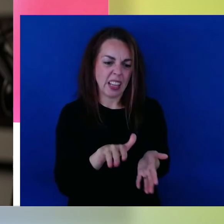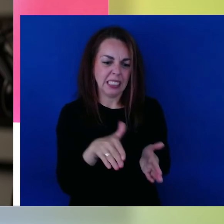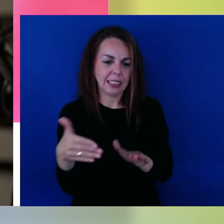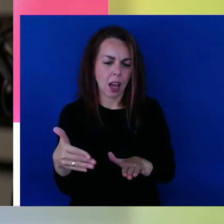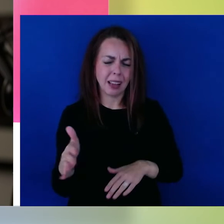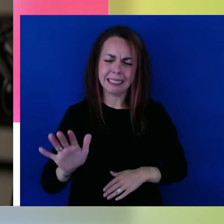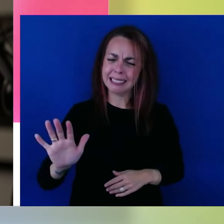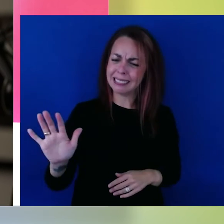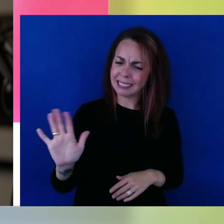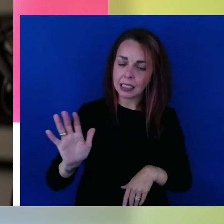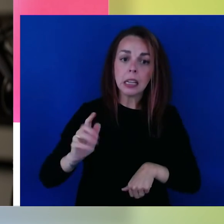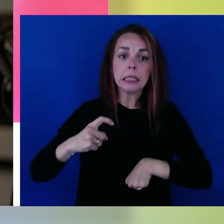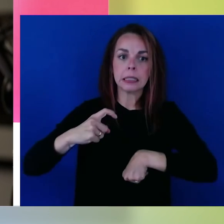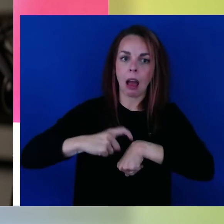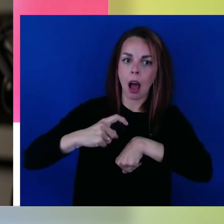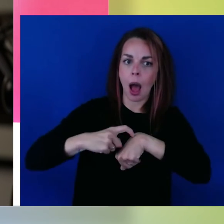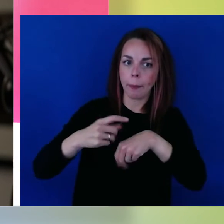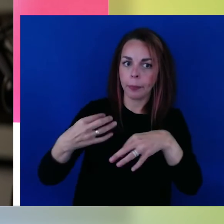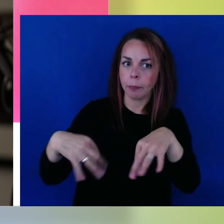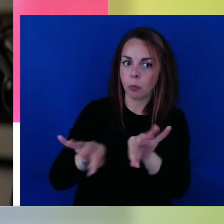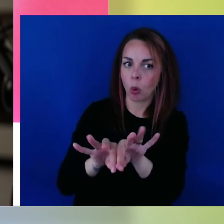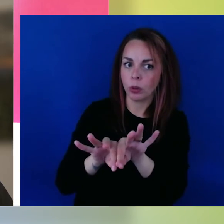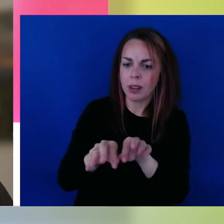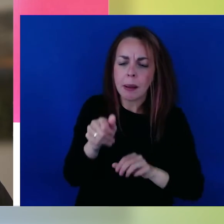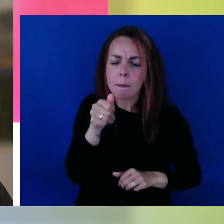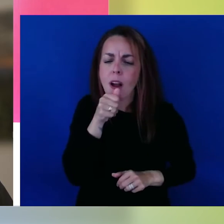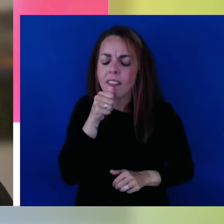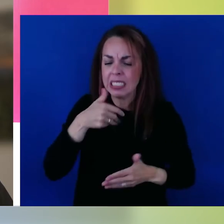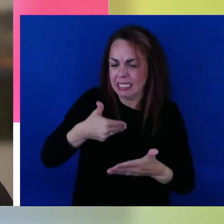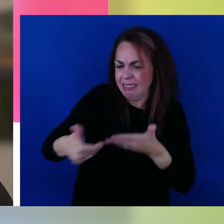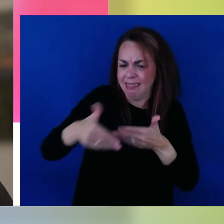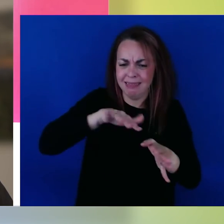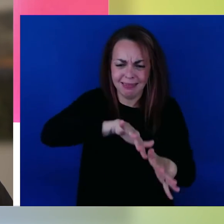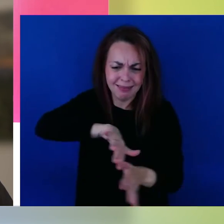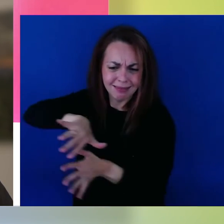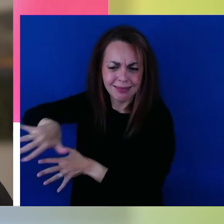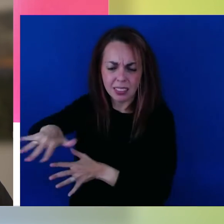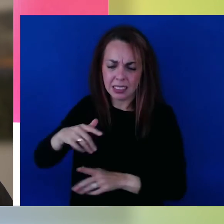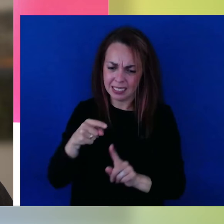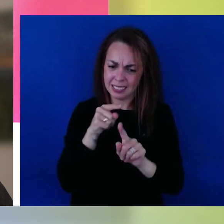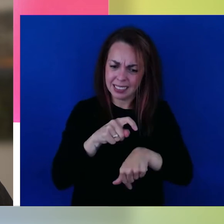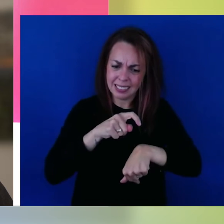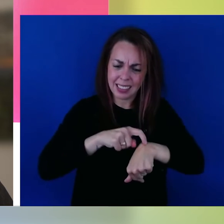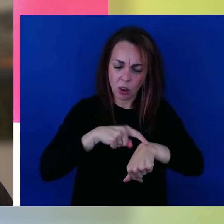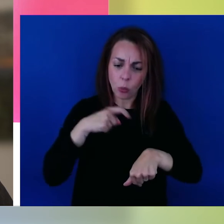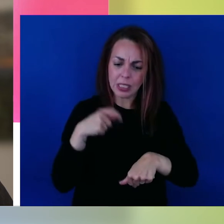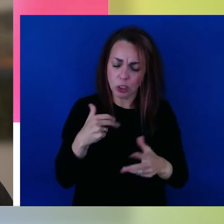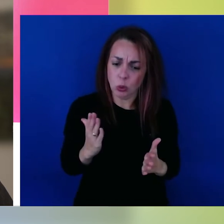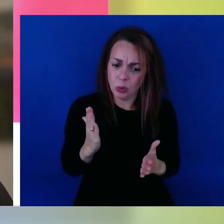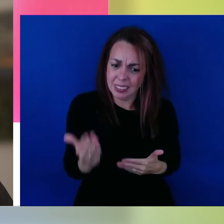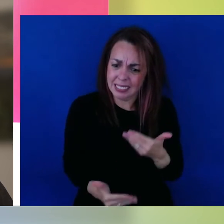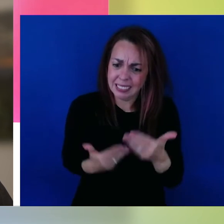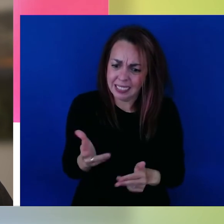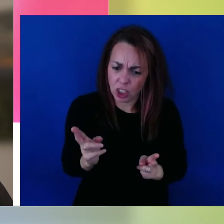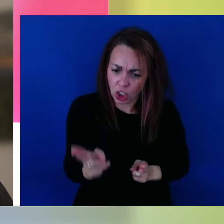Time is the most important commodity. And when working toward expediting research through human data,